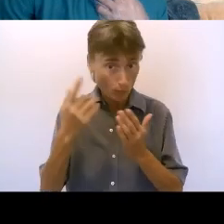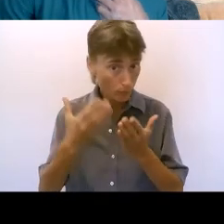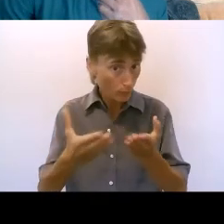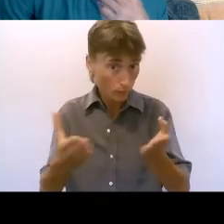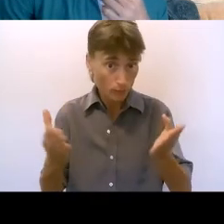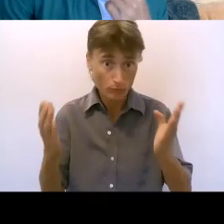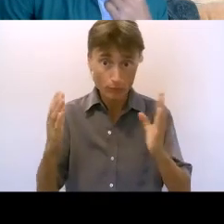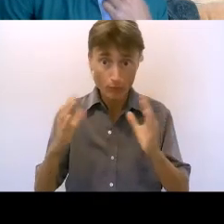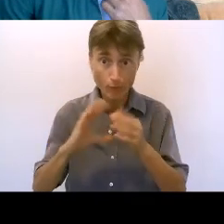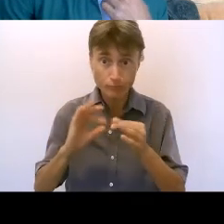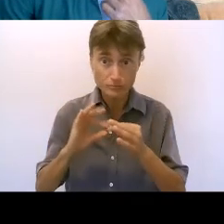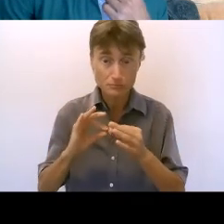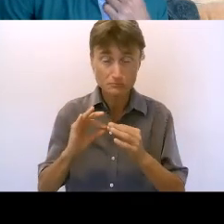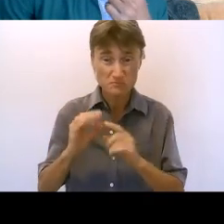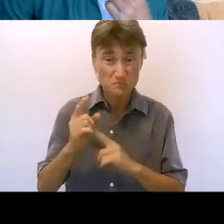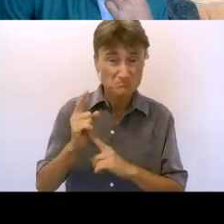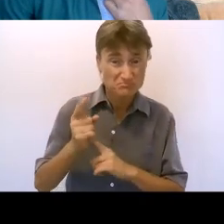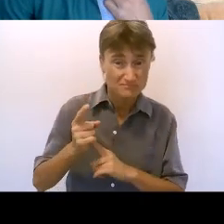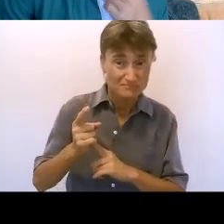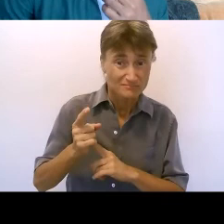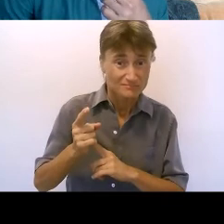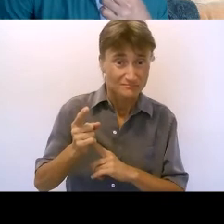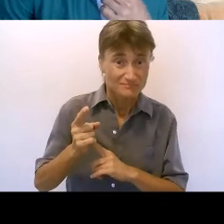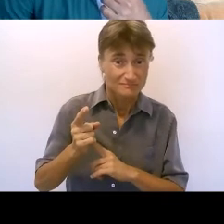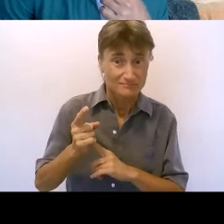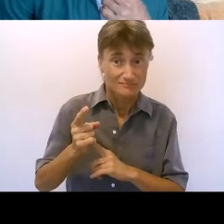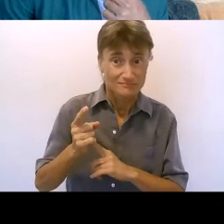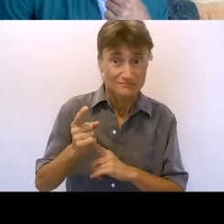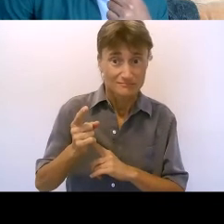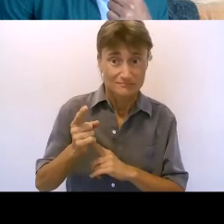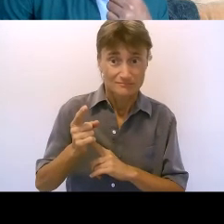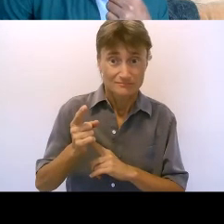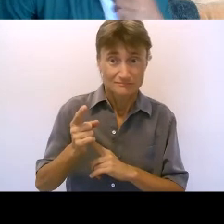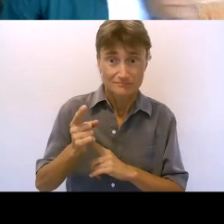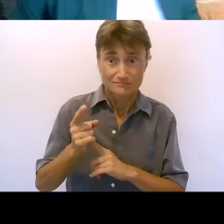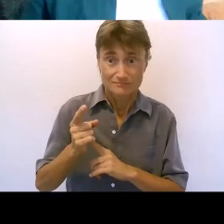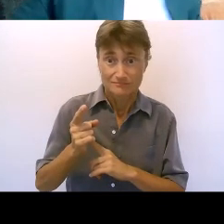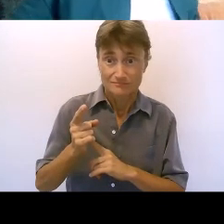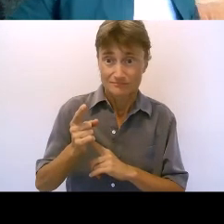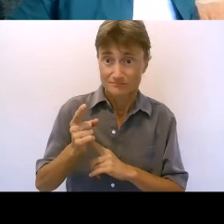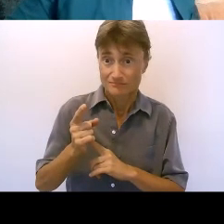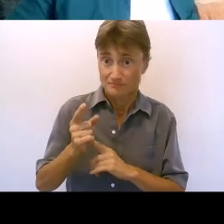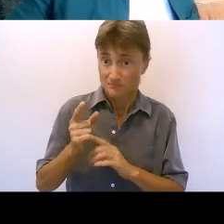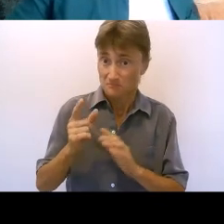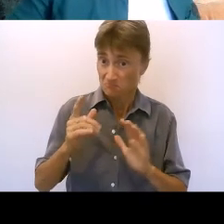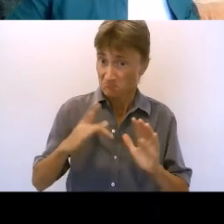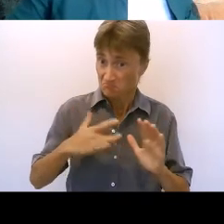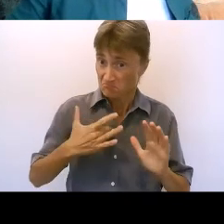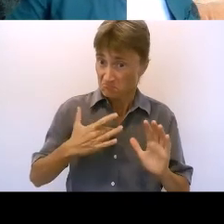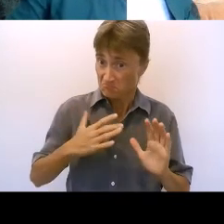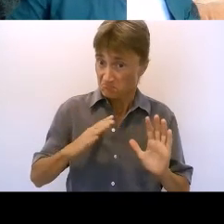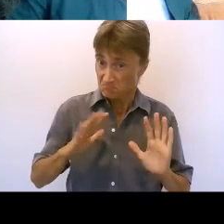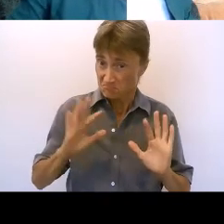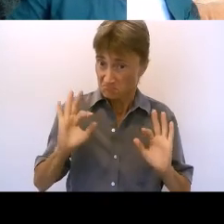minute or so and if we're all feeling okay or maybe just want to be sitting with this.